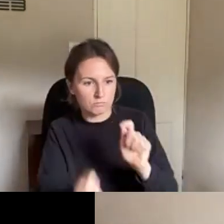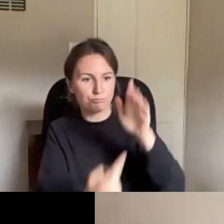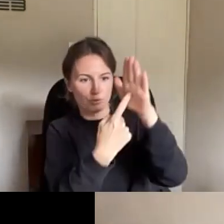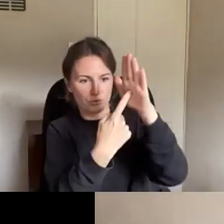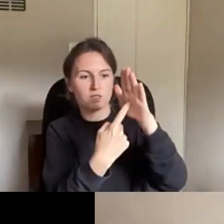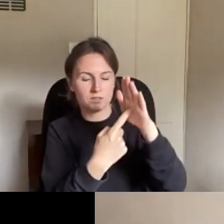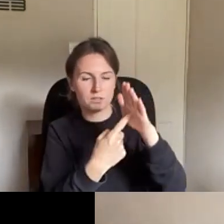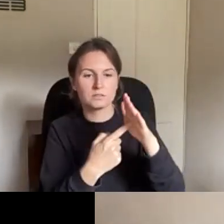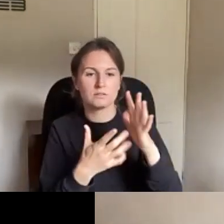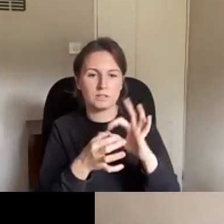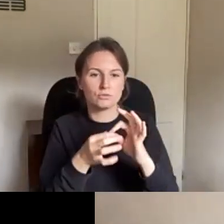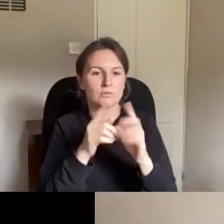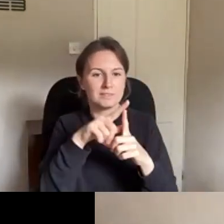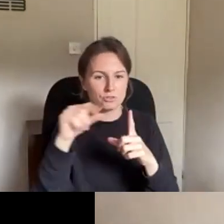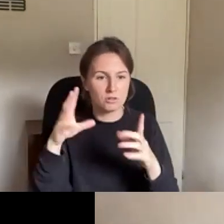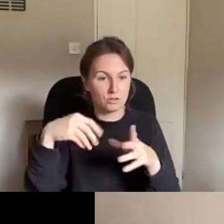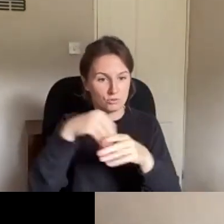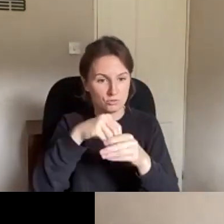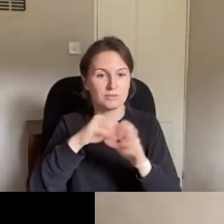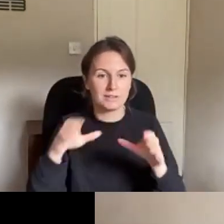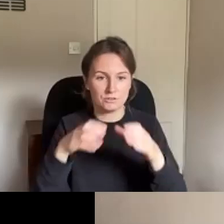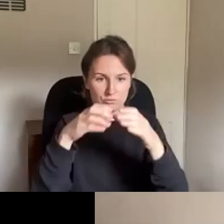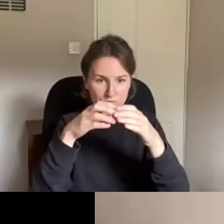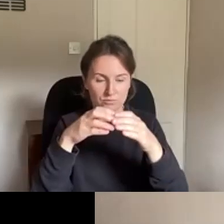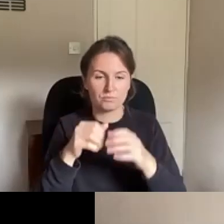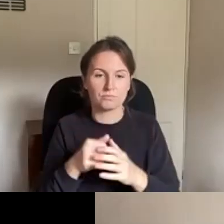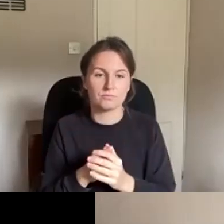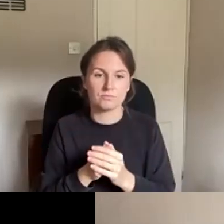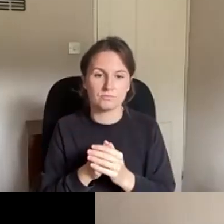How do you ensure diversity accessibility are fairly assessed across all categories?